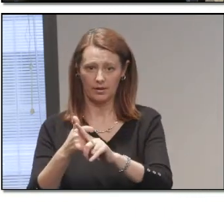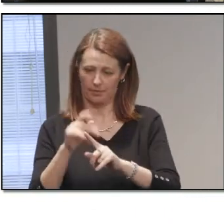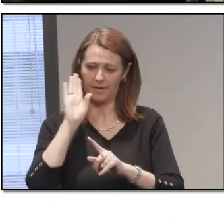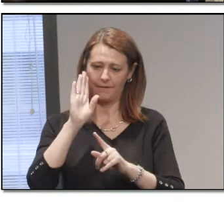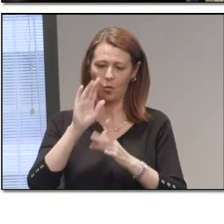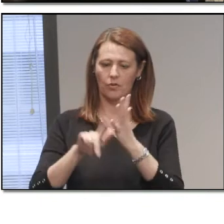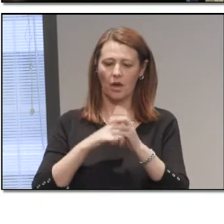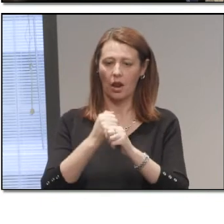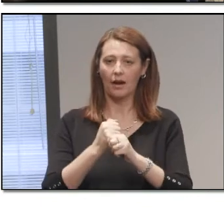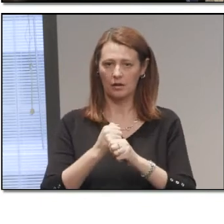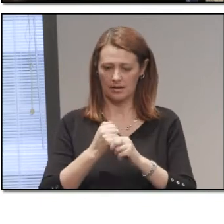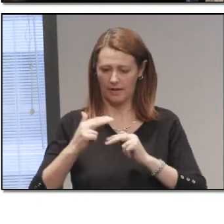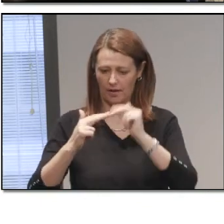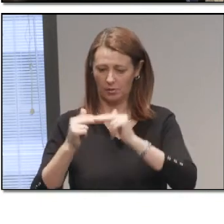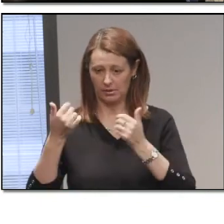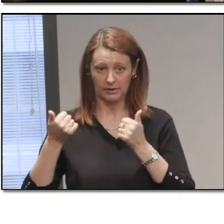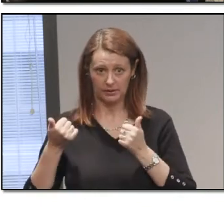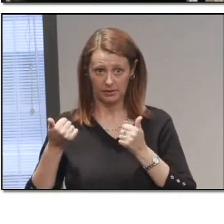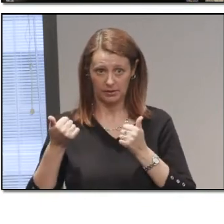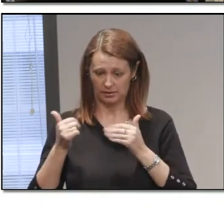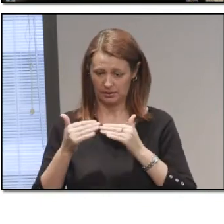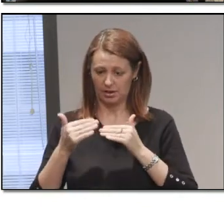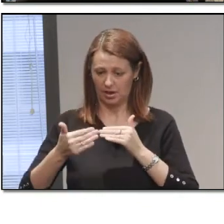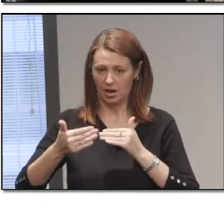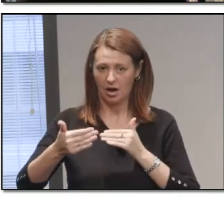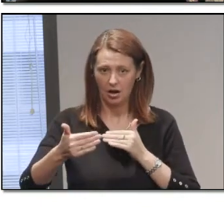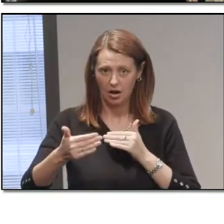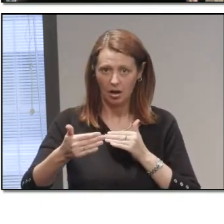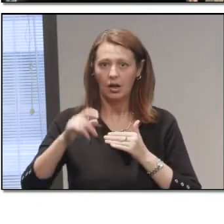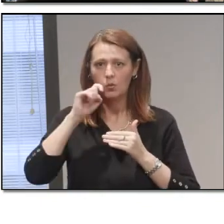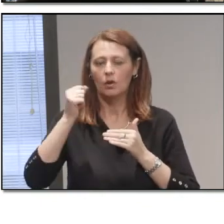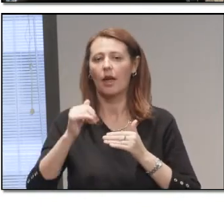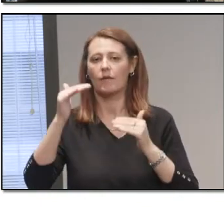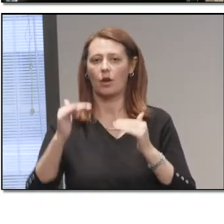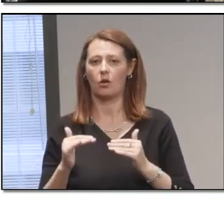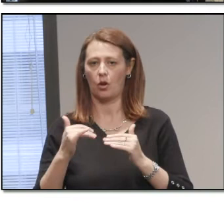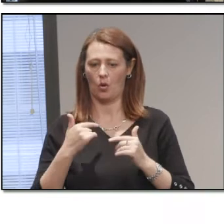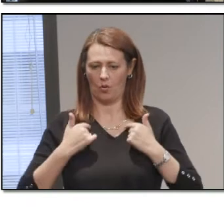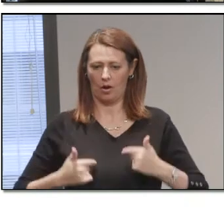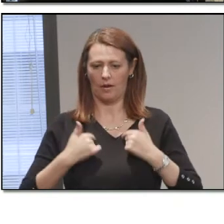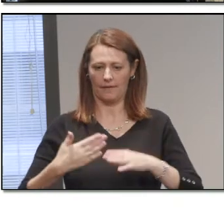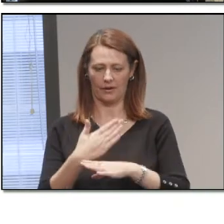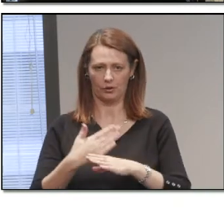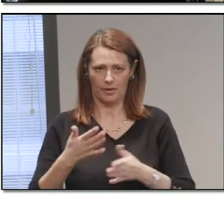completed or it has advanced, then you'll have low lung function at birth. There are direct data